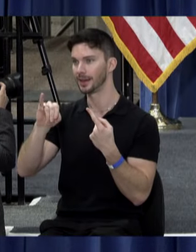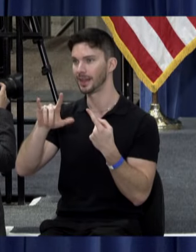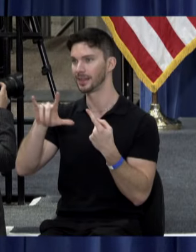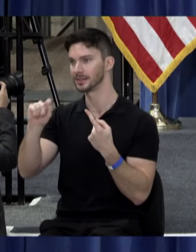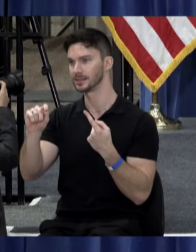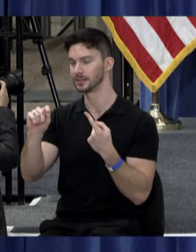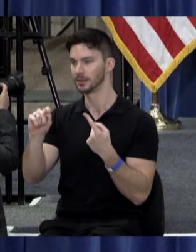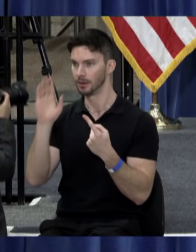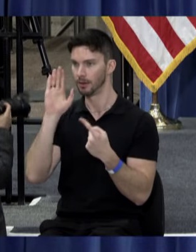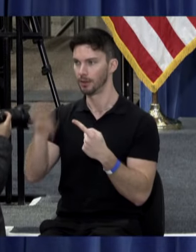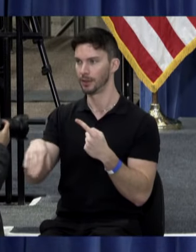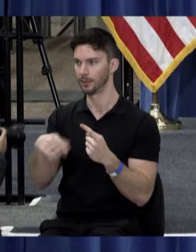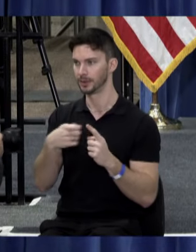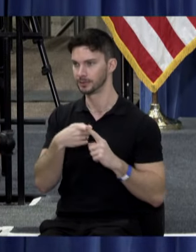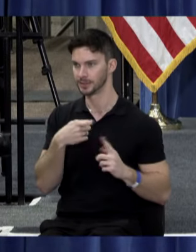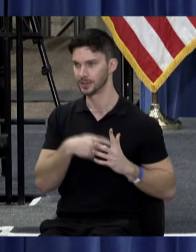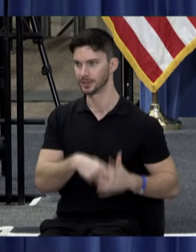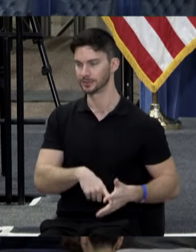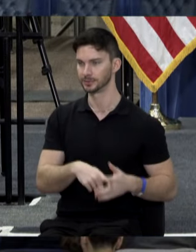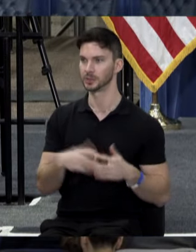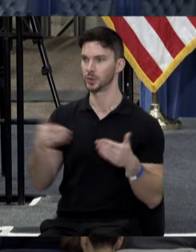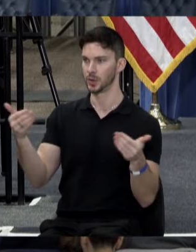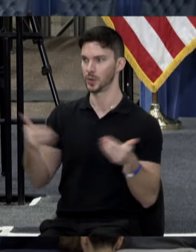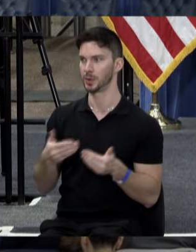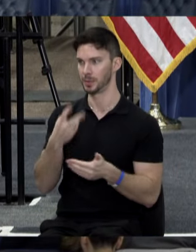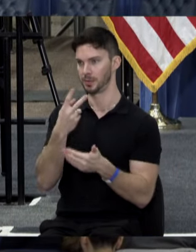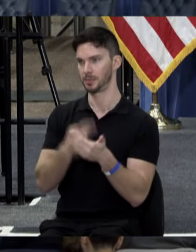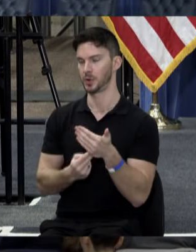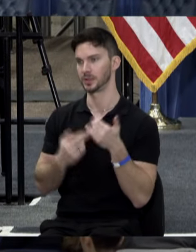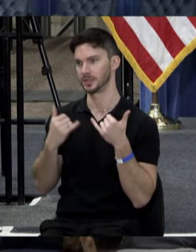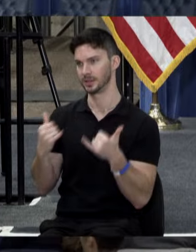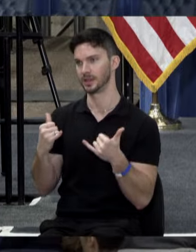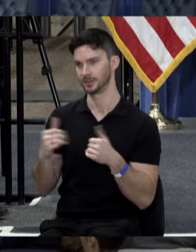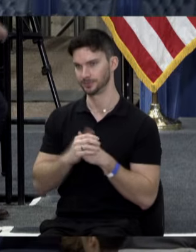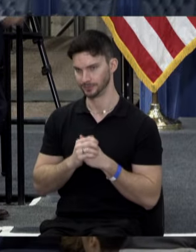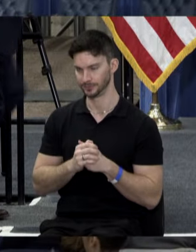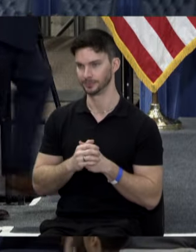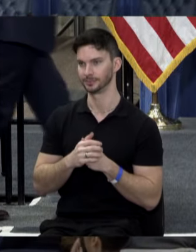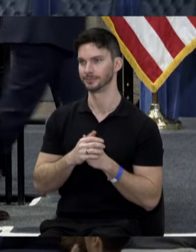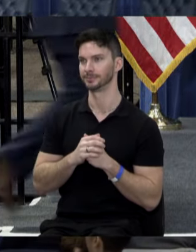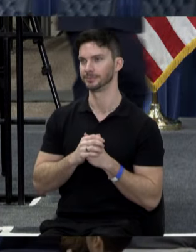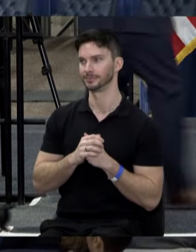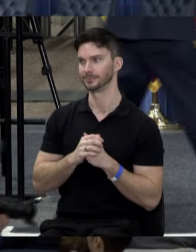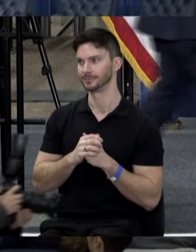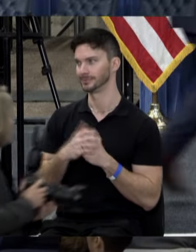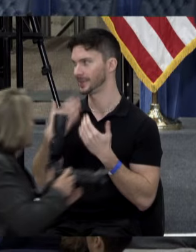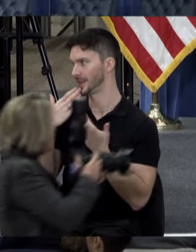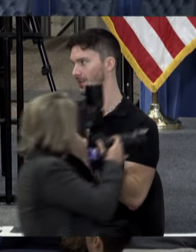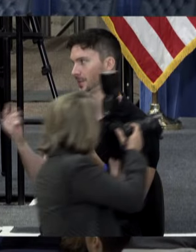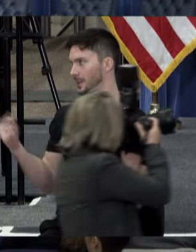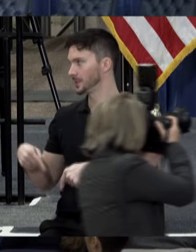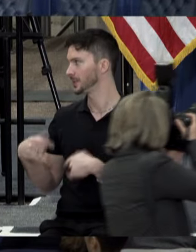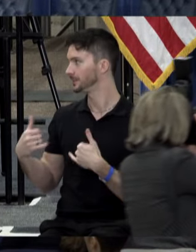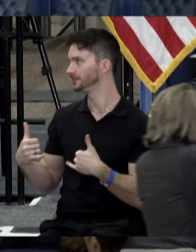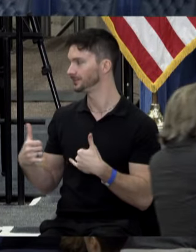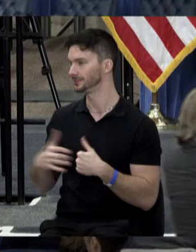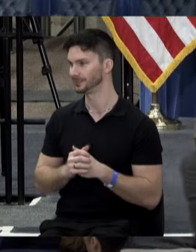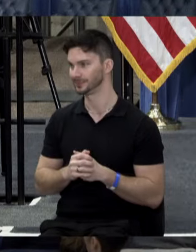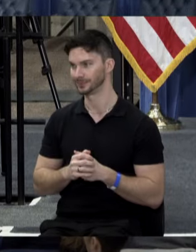today. Congressman Bost, thank you very much, sir, for being here today.